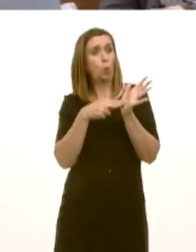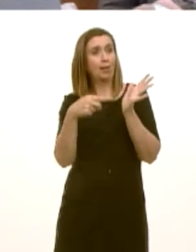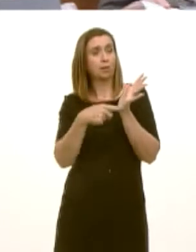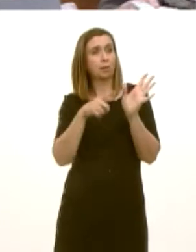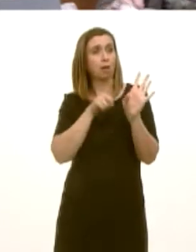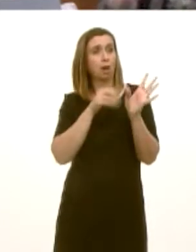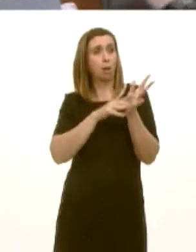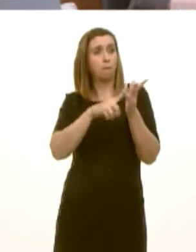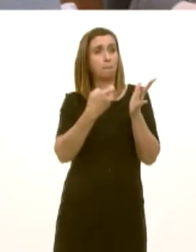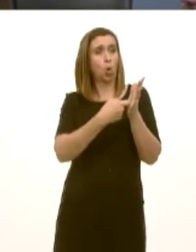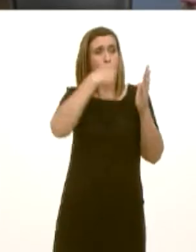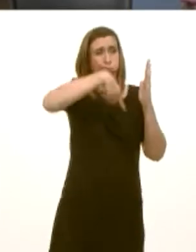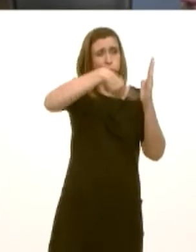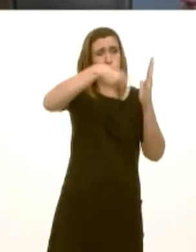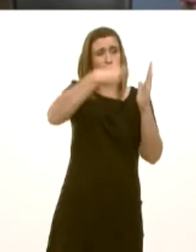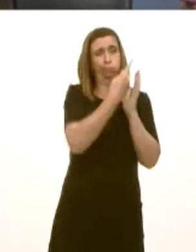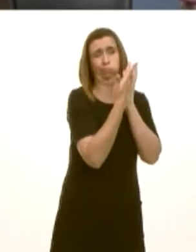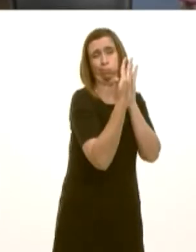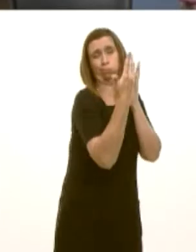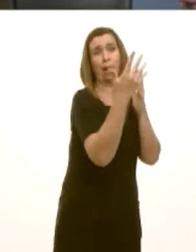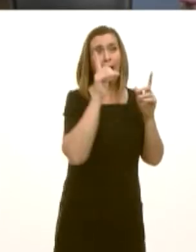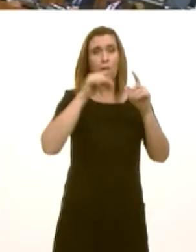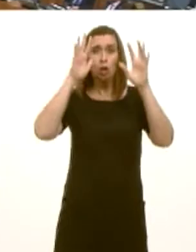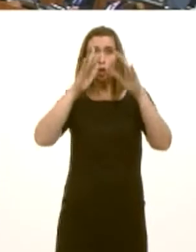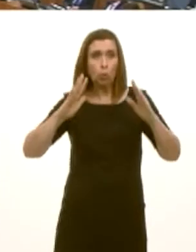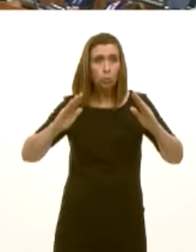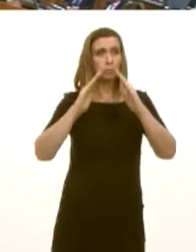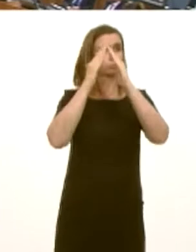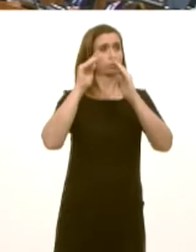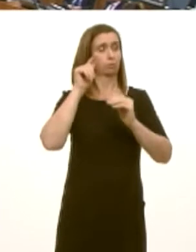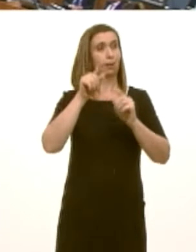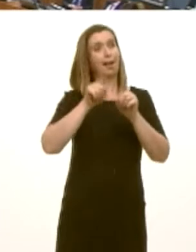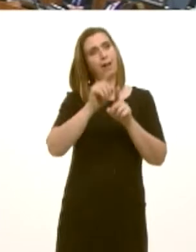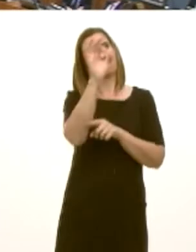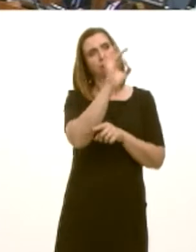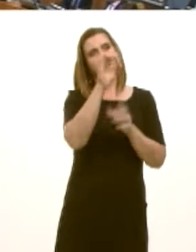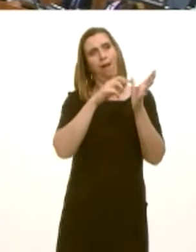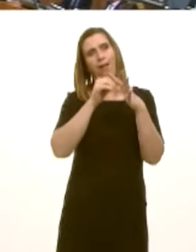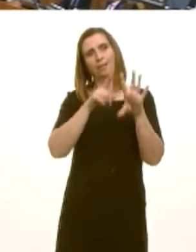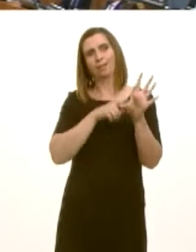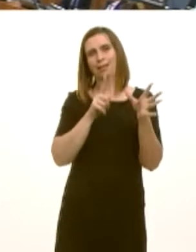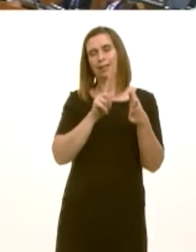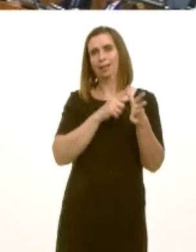MÙr, and further west with projects such as Surf Snowdonia and, of course, with all the developments in Anglesey. Angela Burns: 4.